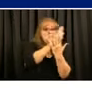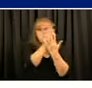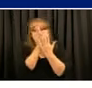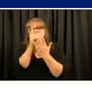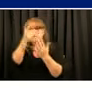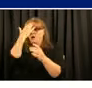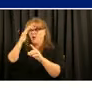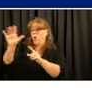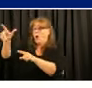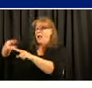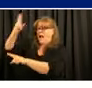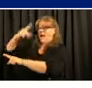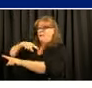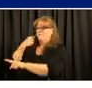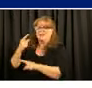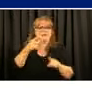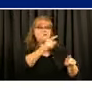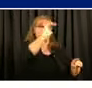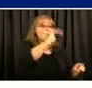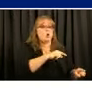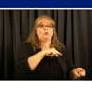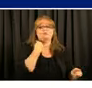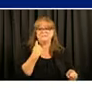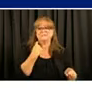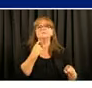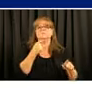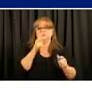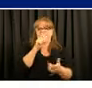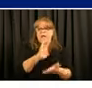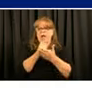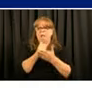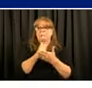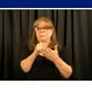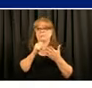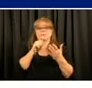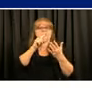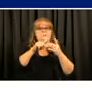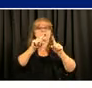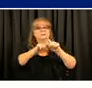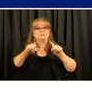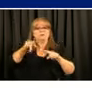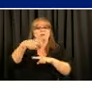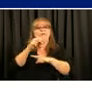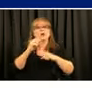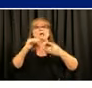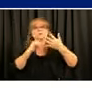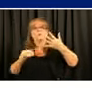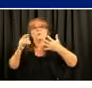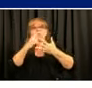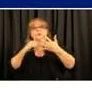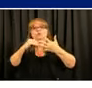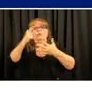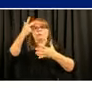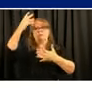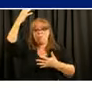phases it's based on three key metrics number of new cases the percent positivity of covid tests